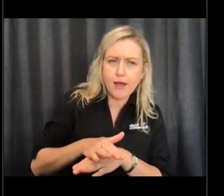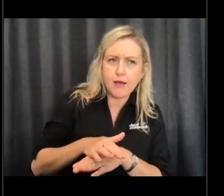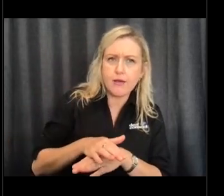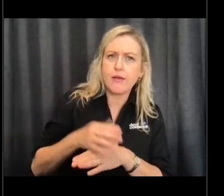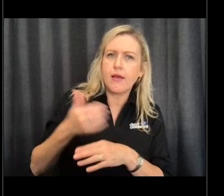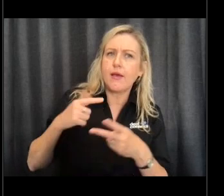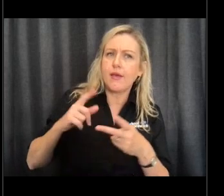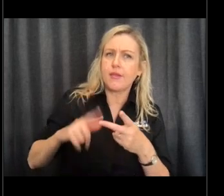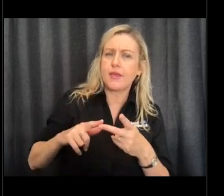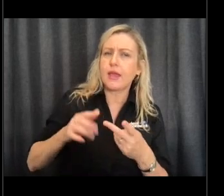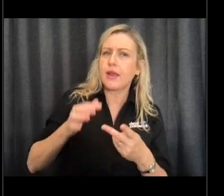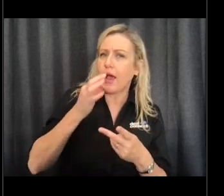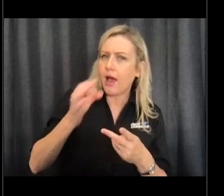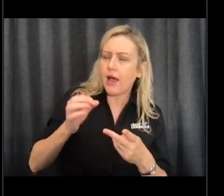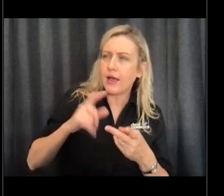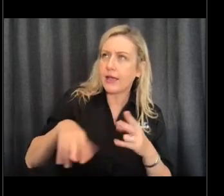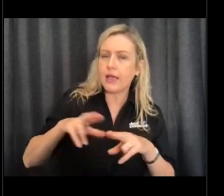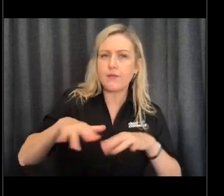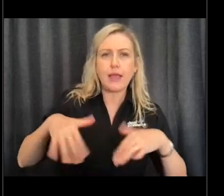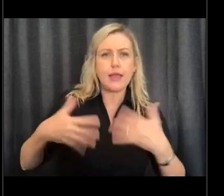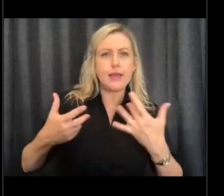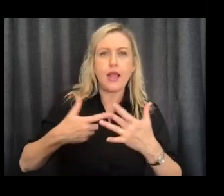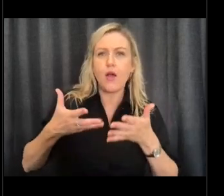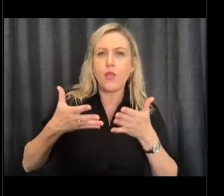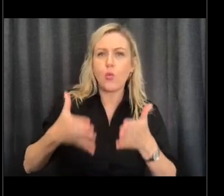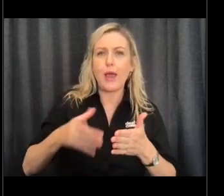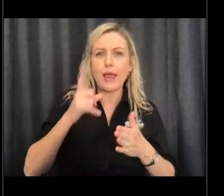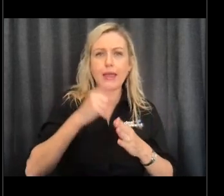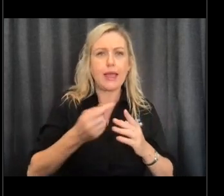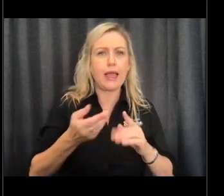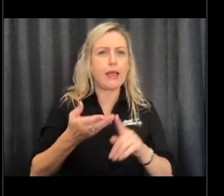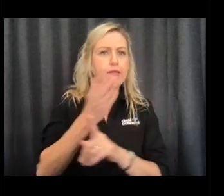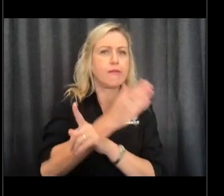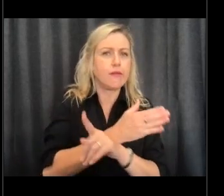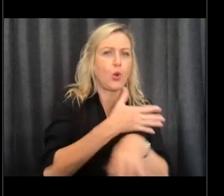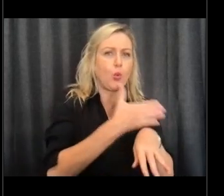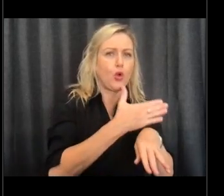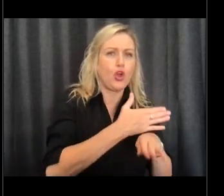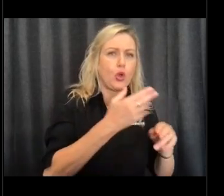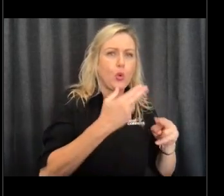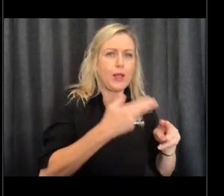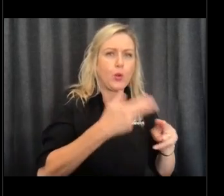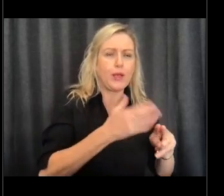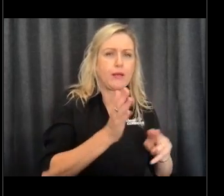a way of getting that work done as quickly as possible. We just have a note on this.